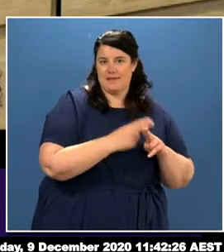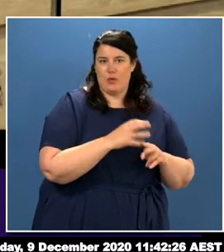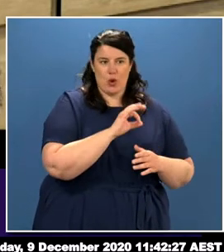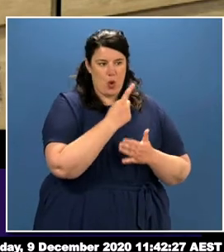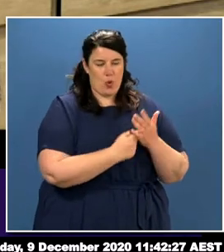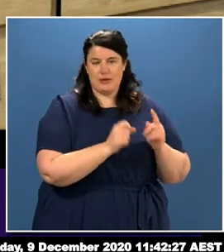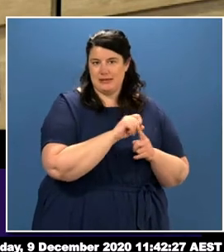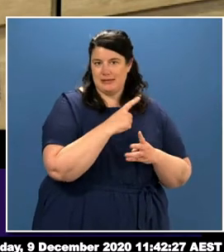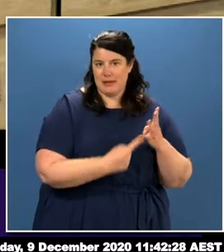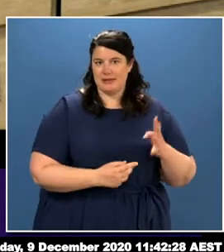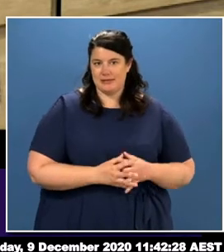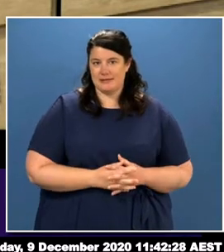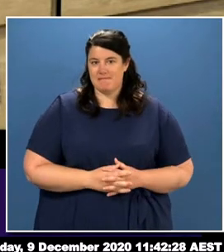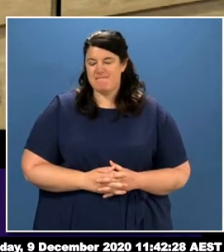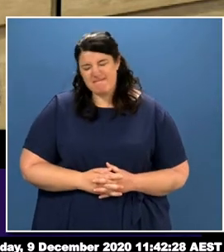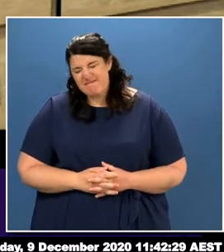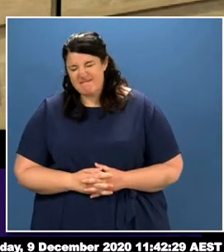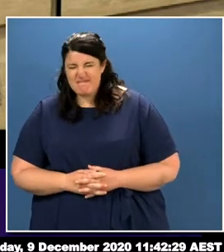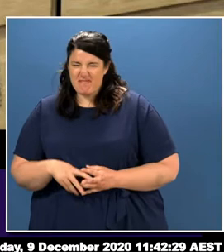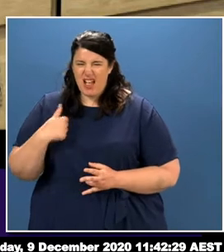I think so, yes.